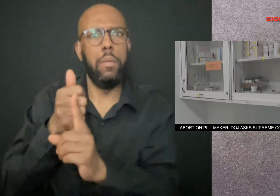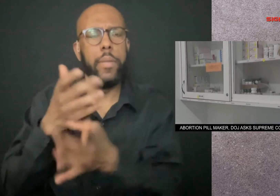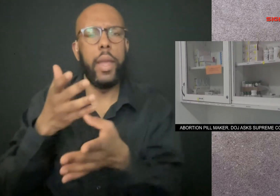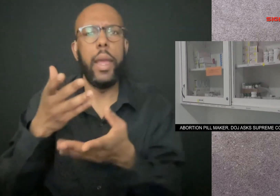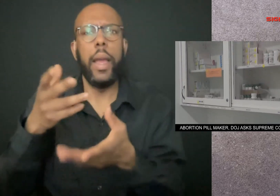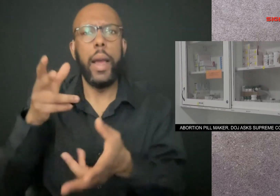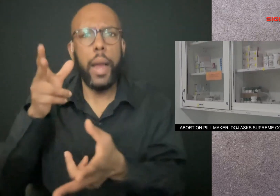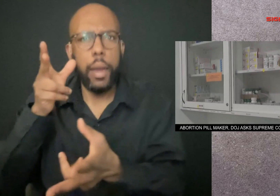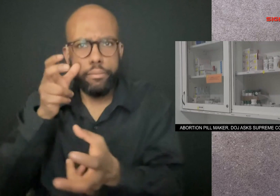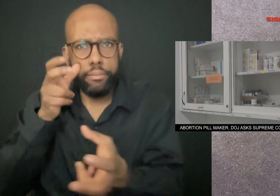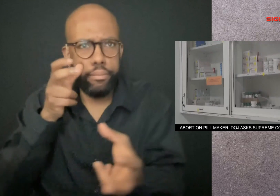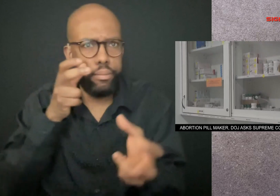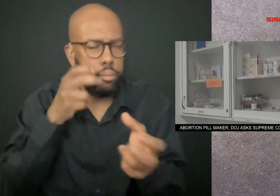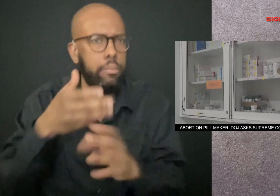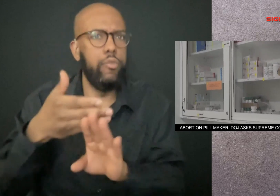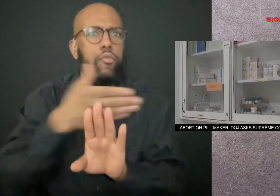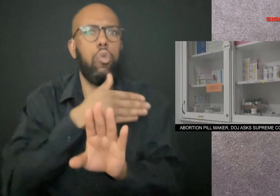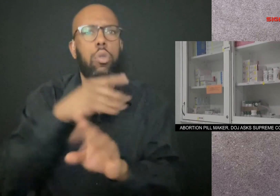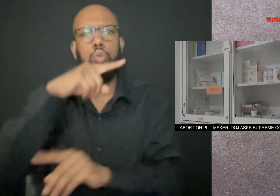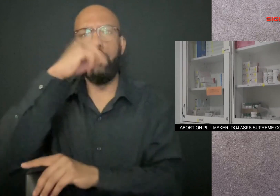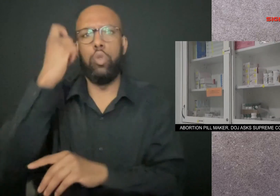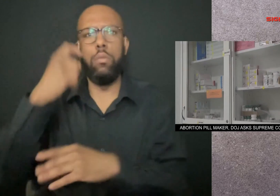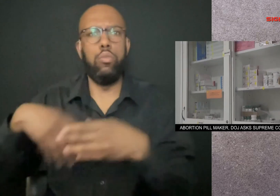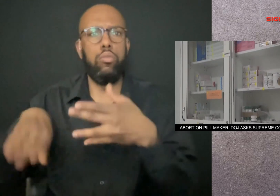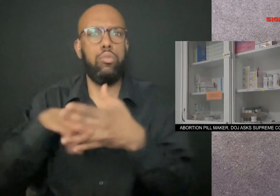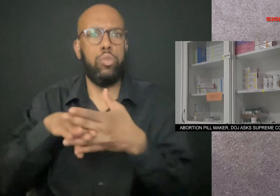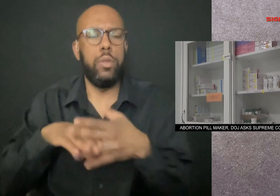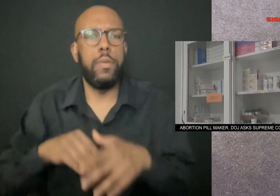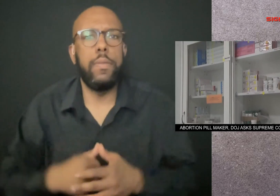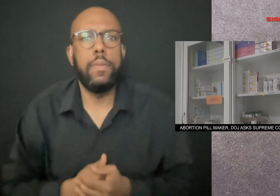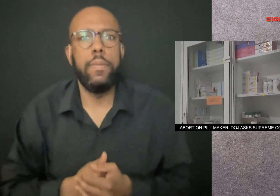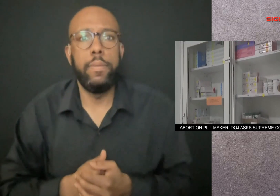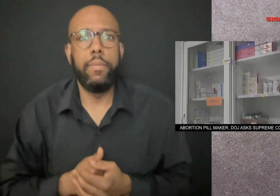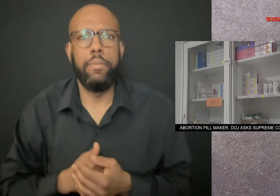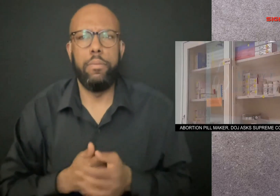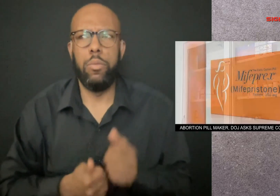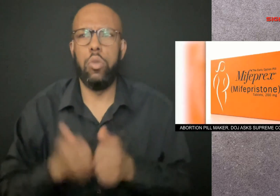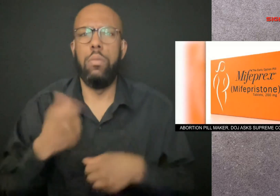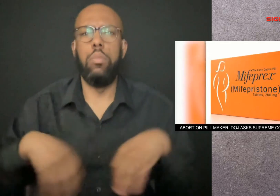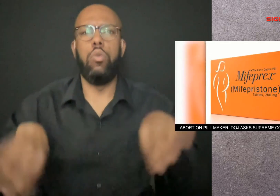a Pentagon spokesperson said officials are treating the leak as a quote